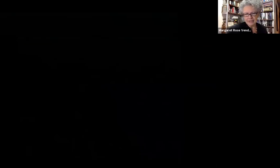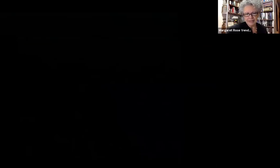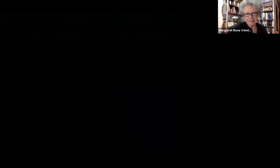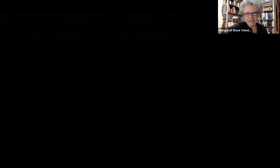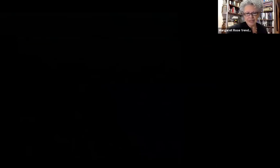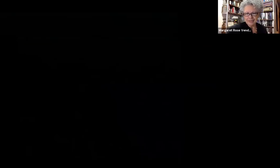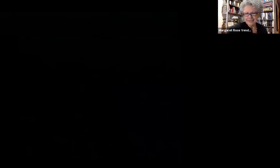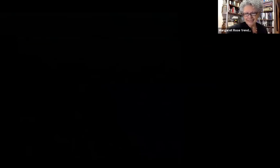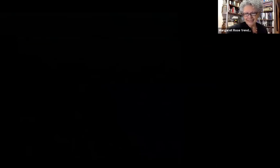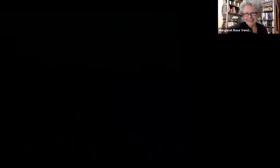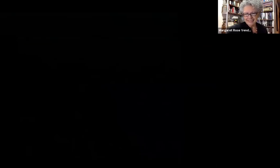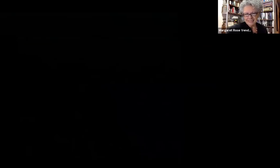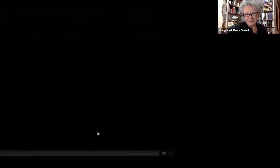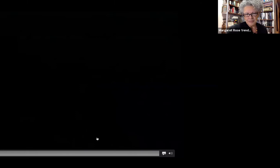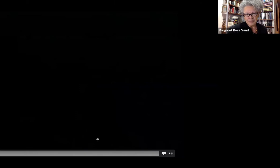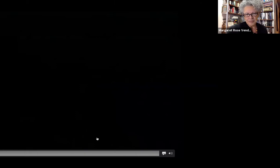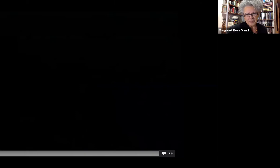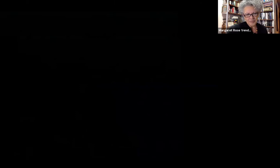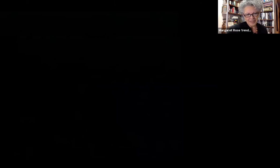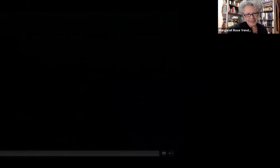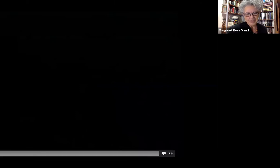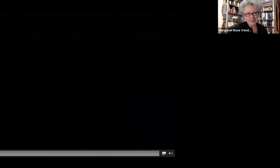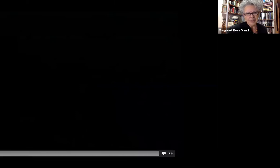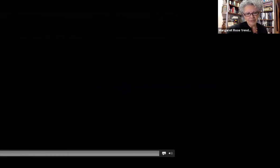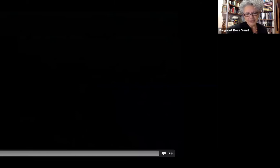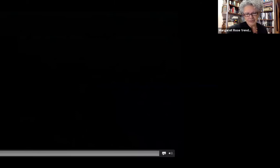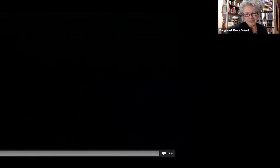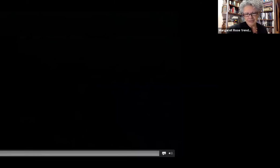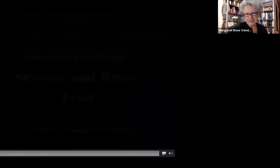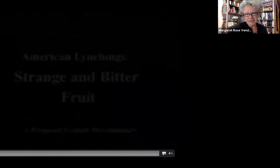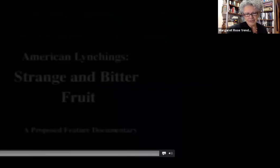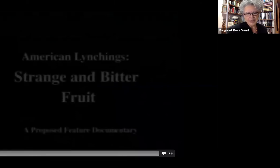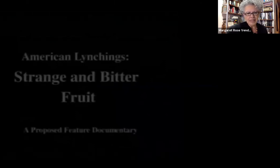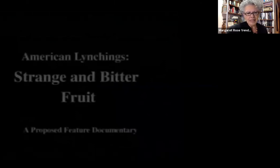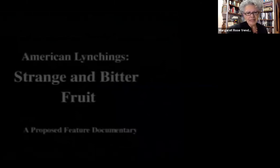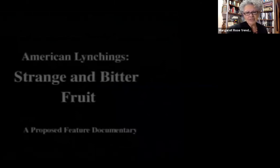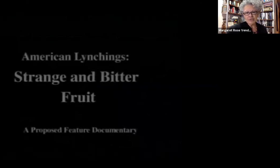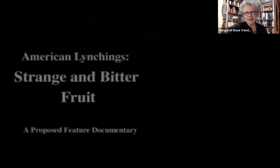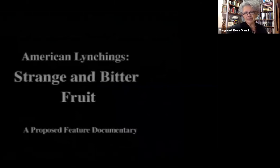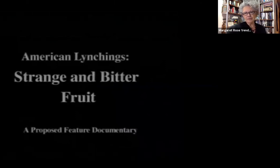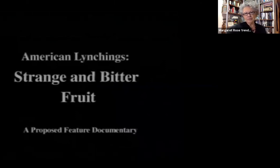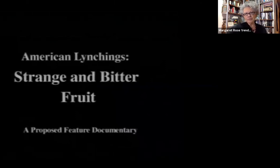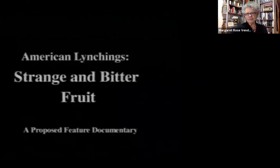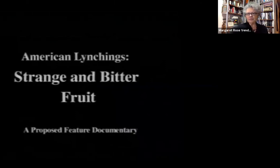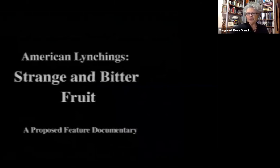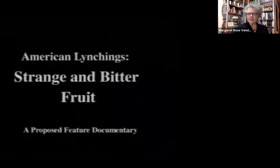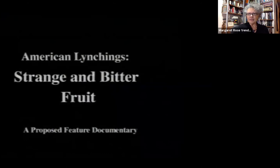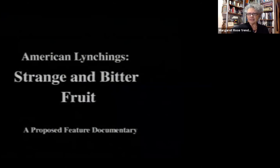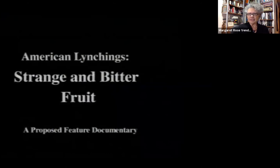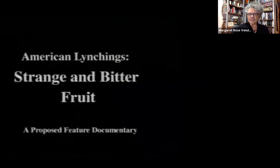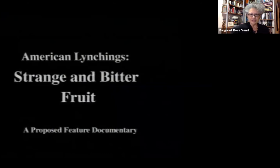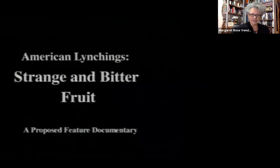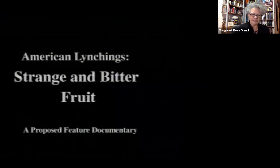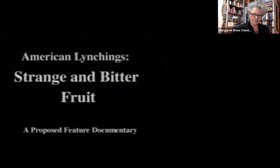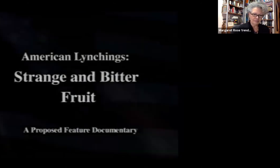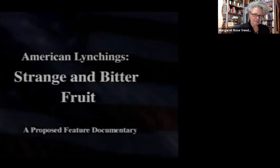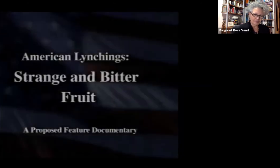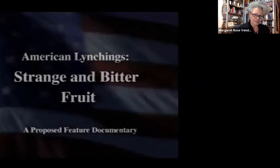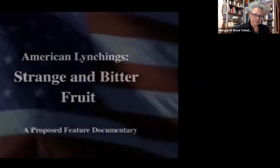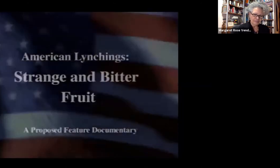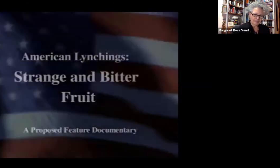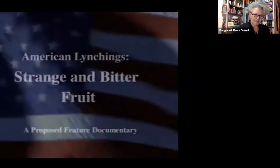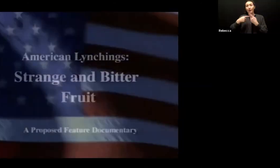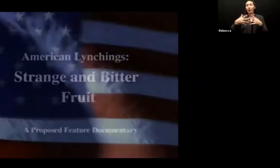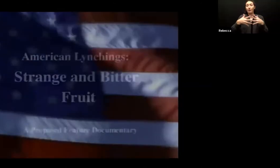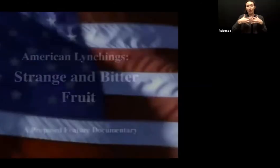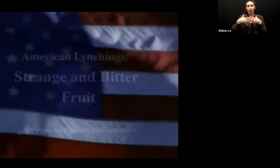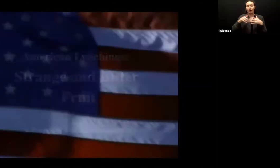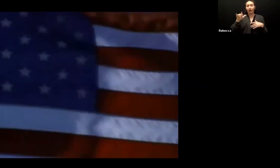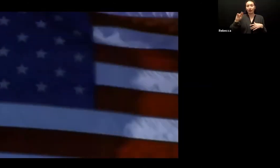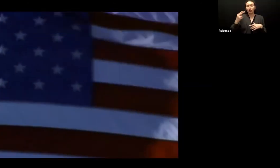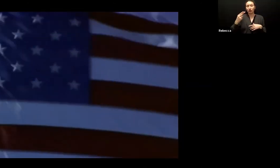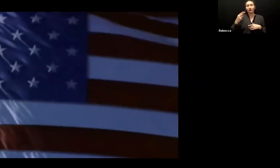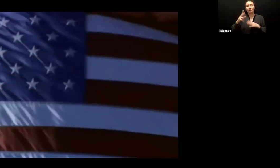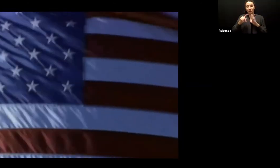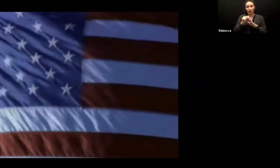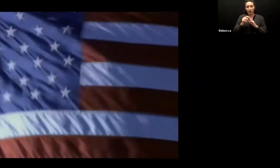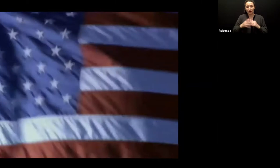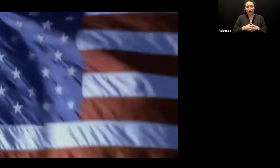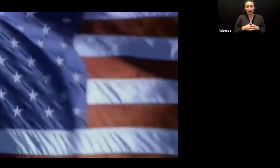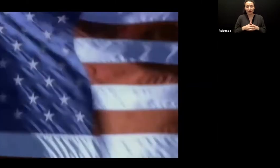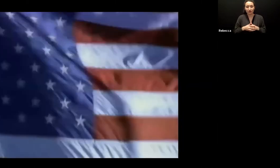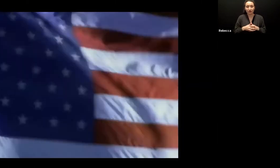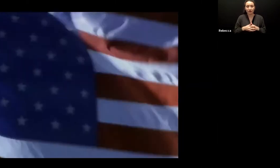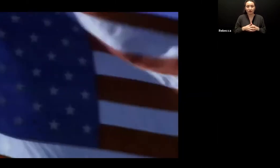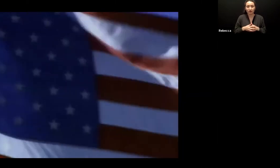me and here we go with Gode Davis's trailer for "American Lynchings". Southern trees